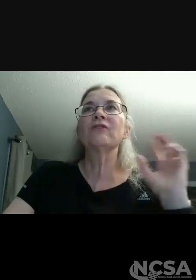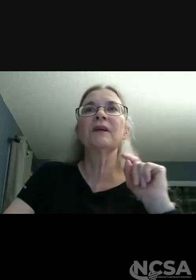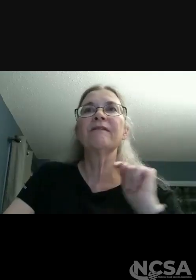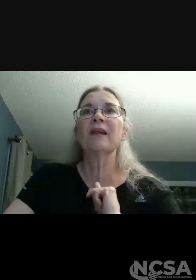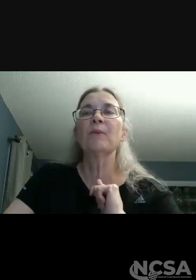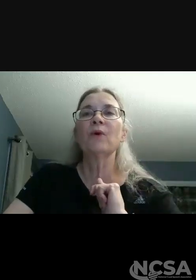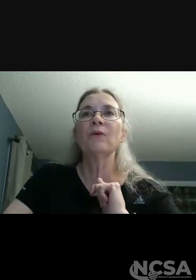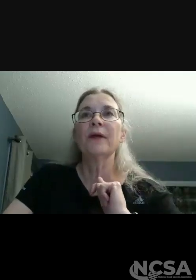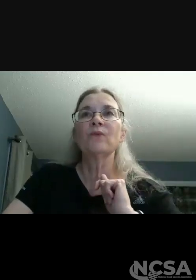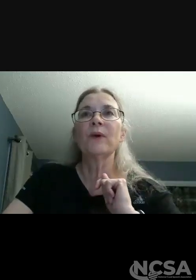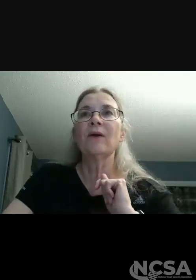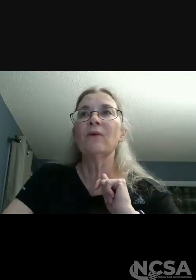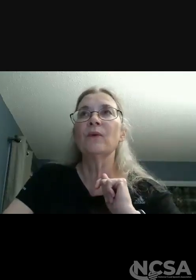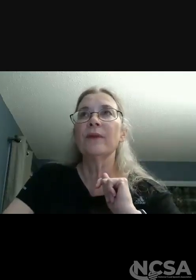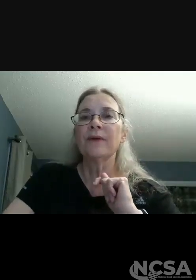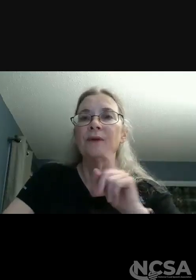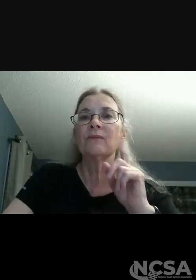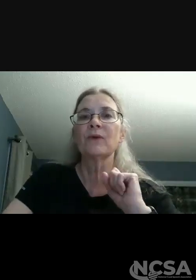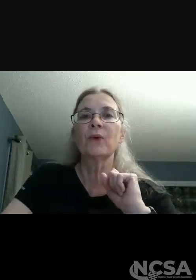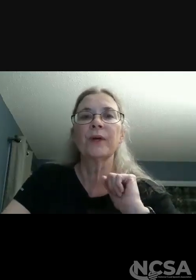should be available as well with the recording.